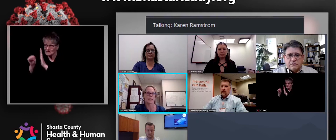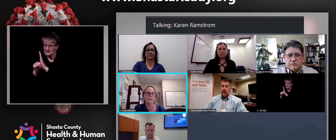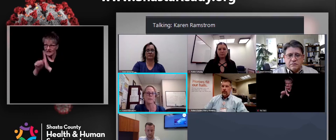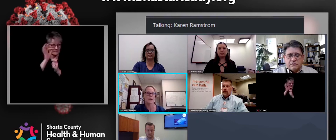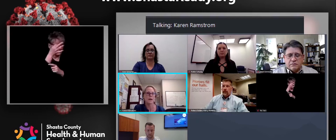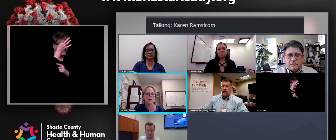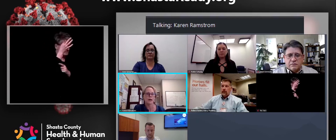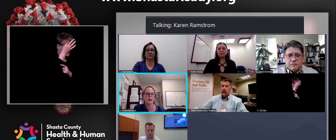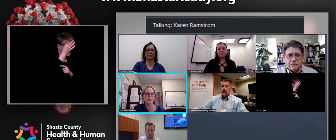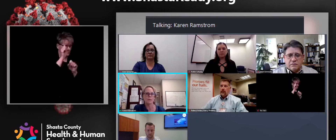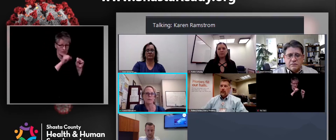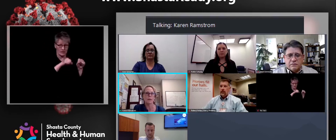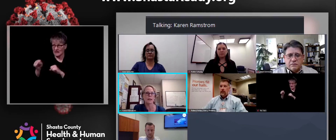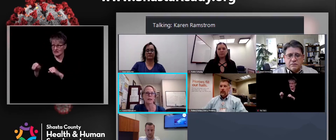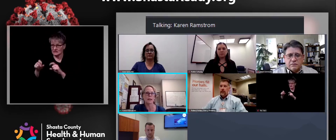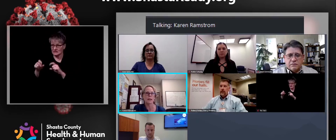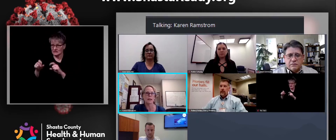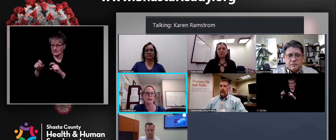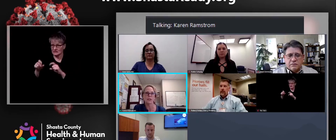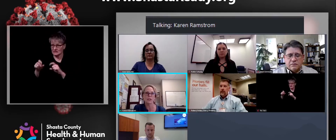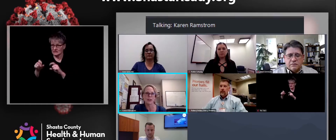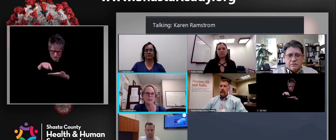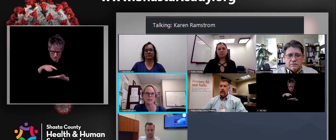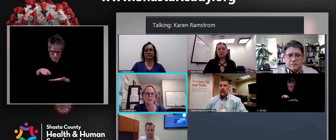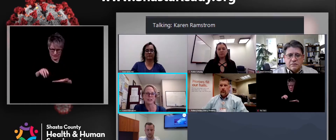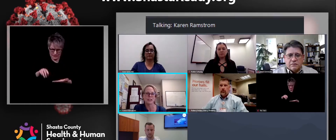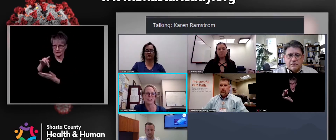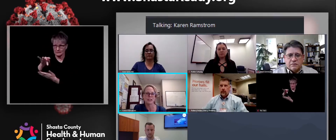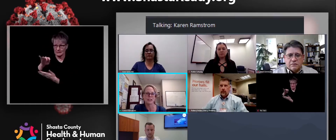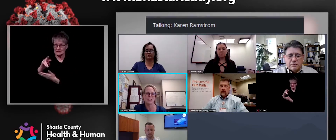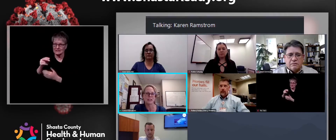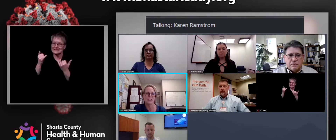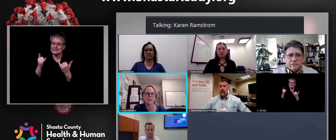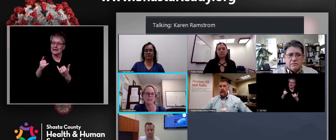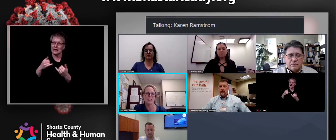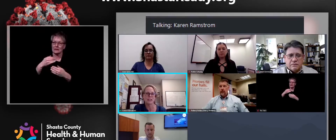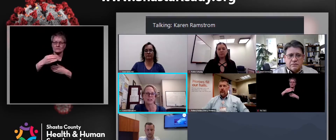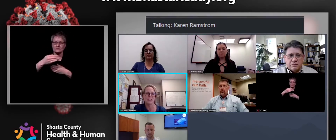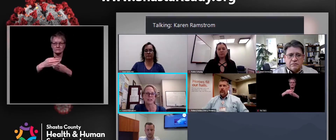ramped up. And so no additional variants identified yet, but I also don't know if we've gotten